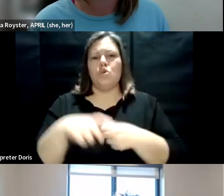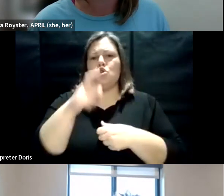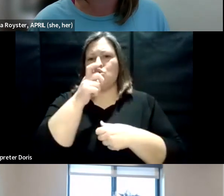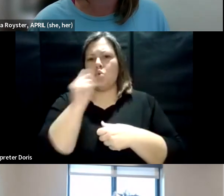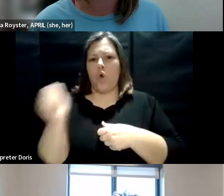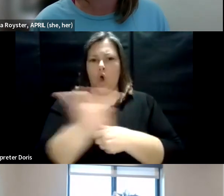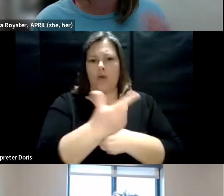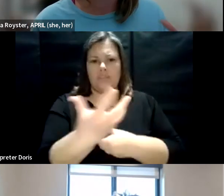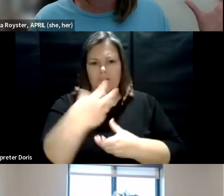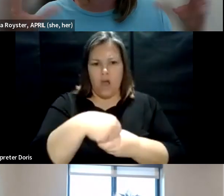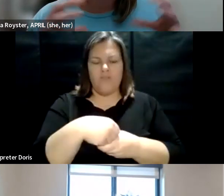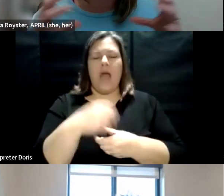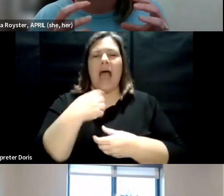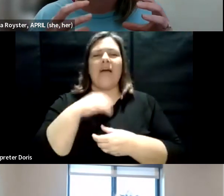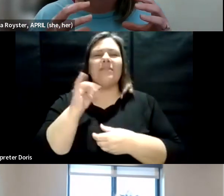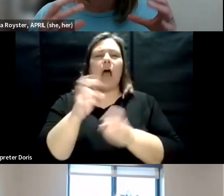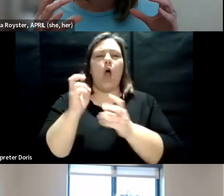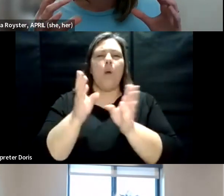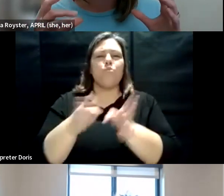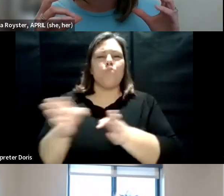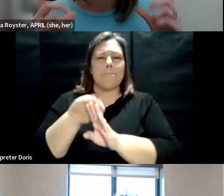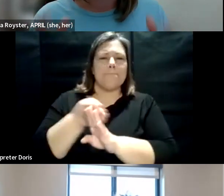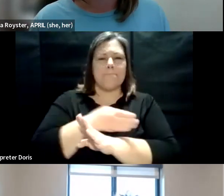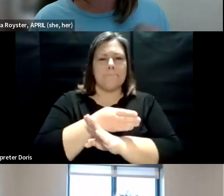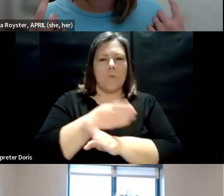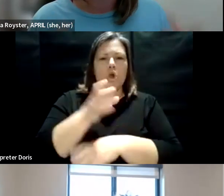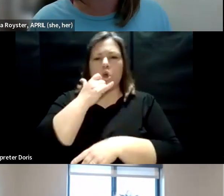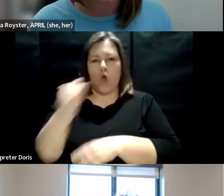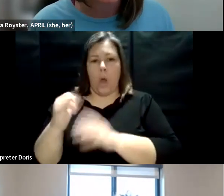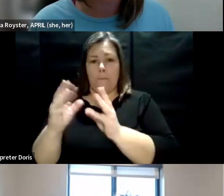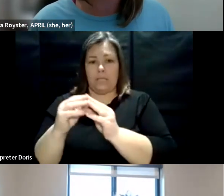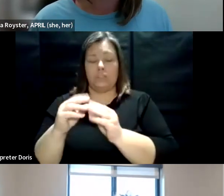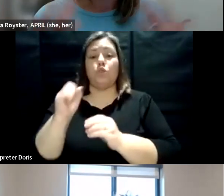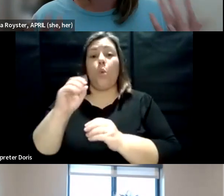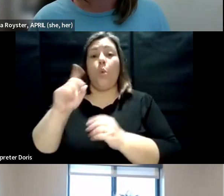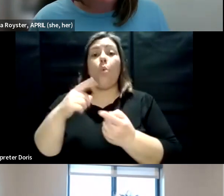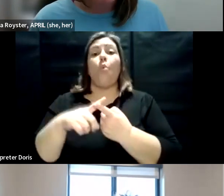Call to kind of get you all aligned, so that when that call does happen you can all be there.